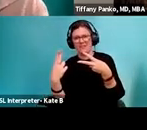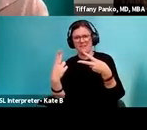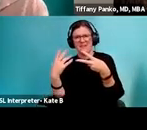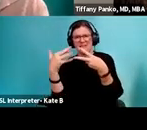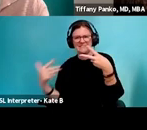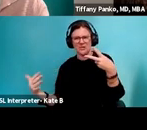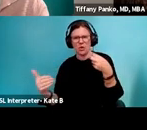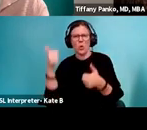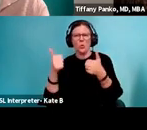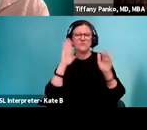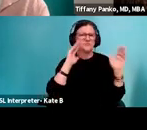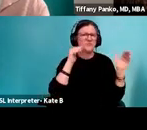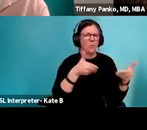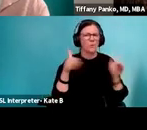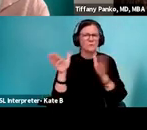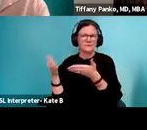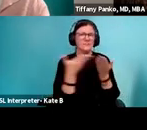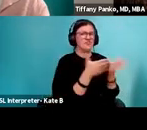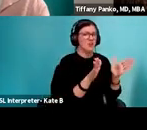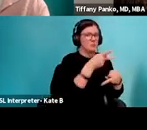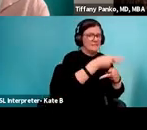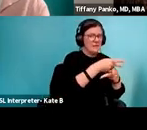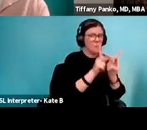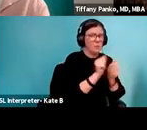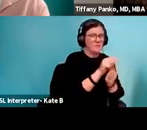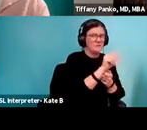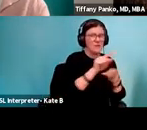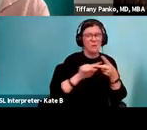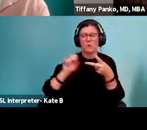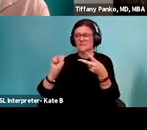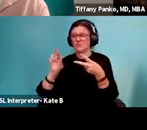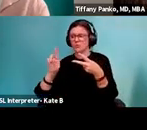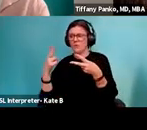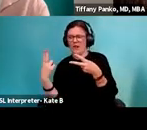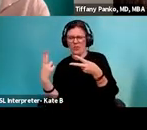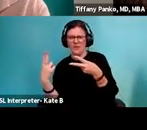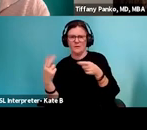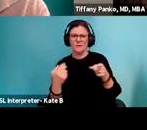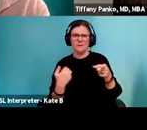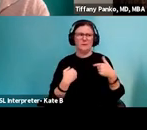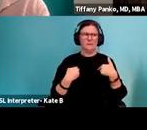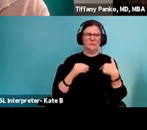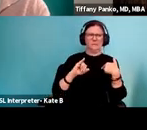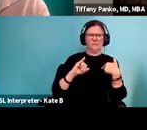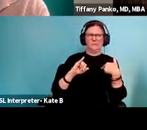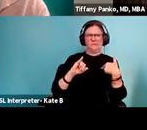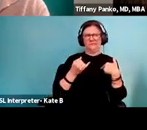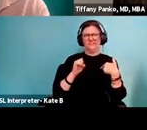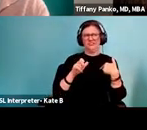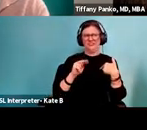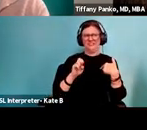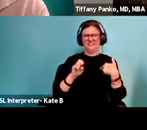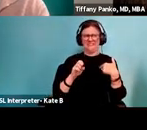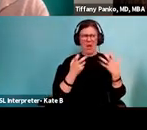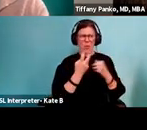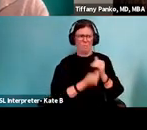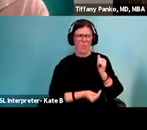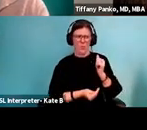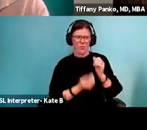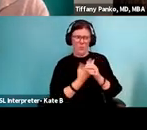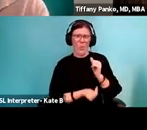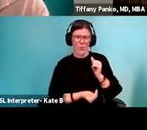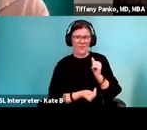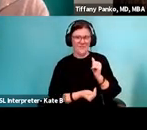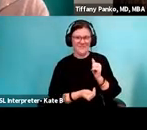[DR. JEANNE ALHUSEN:] This is Jeanne. I hope I can choose all and I would say both